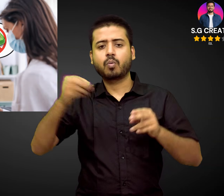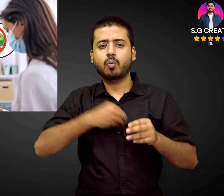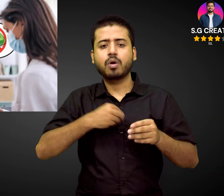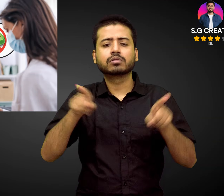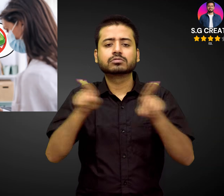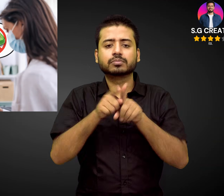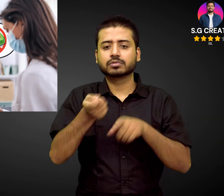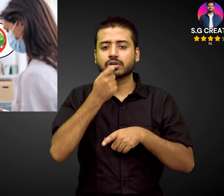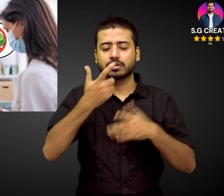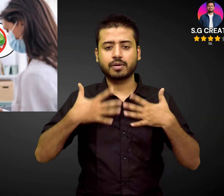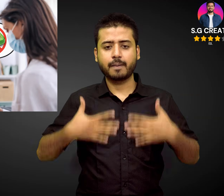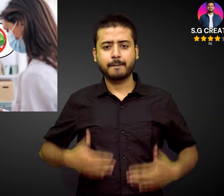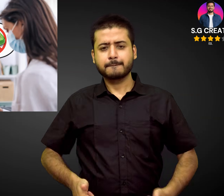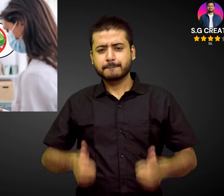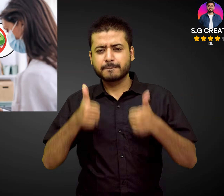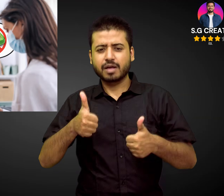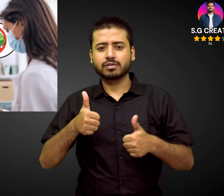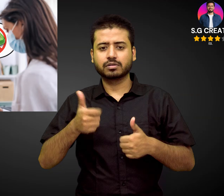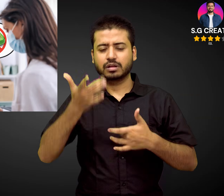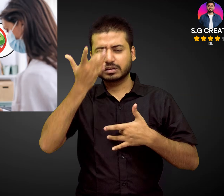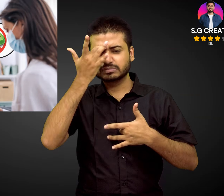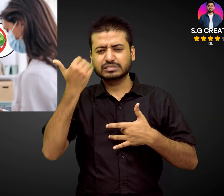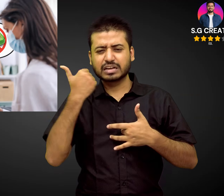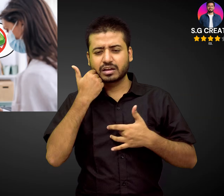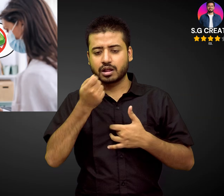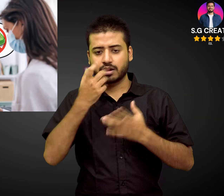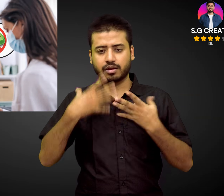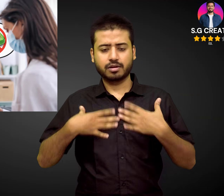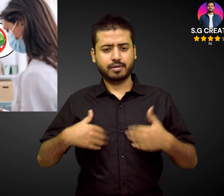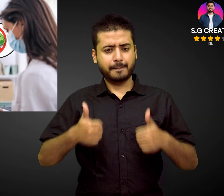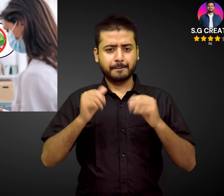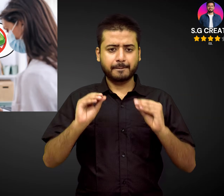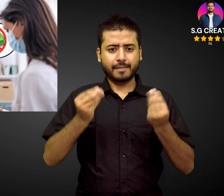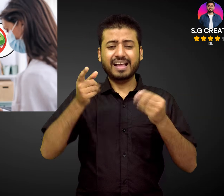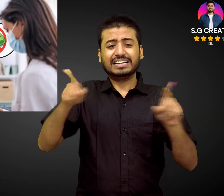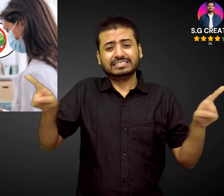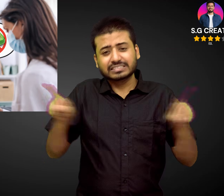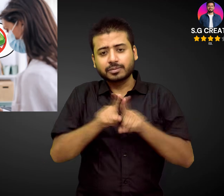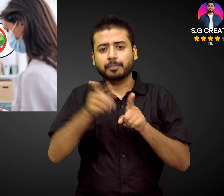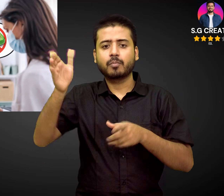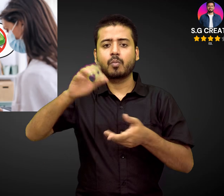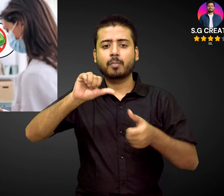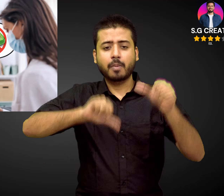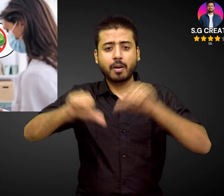which causes the bubbling effect. Cind bars behave entirely differently under heat due to